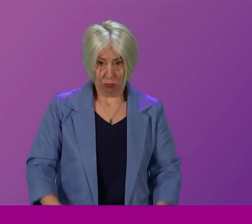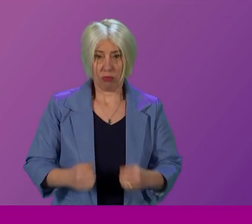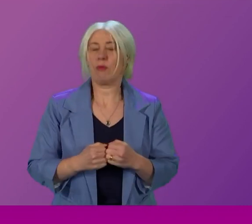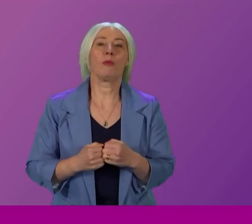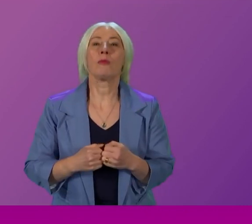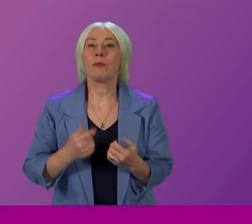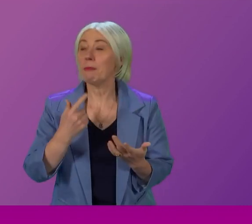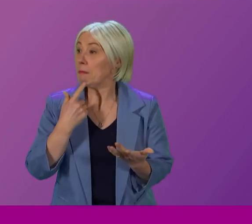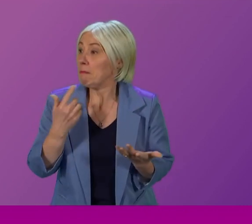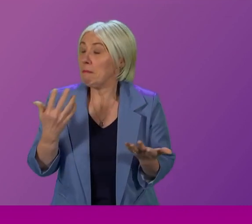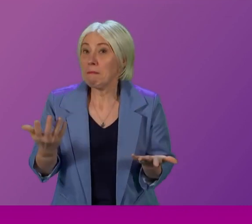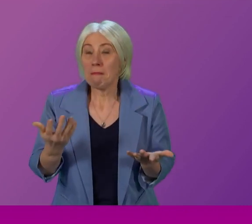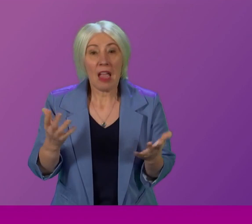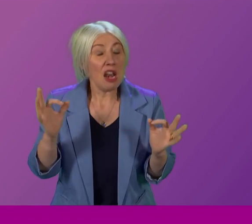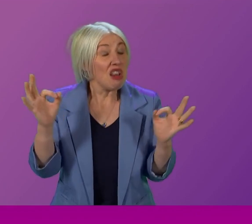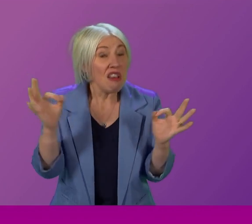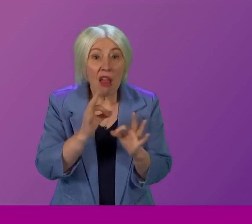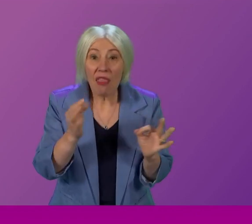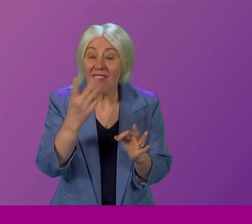“nothing else about Scott has changed physically”,